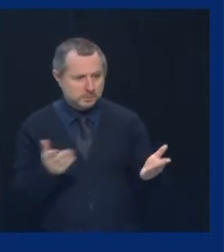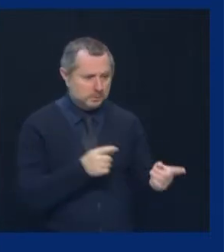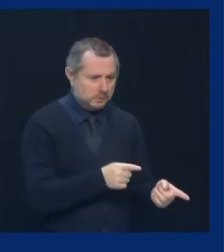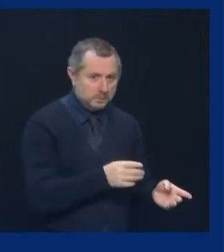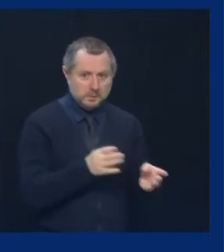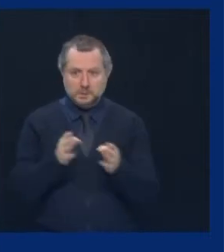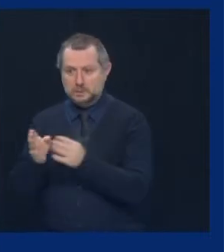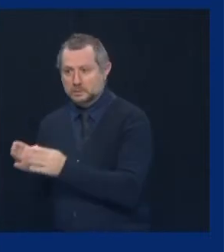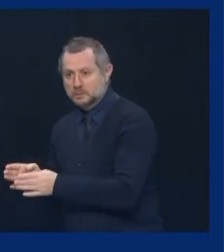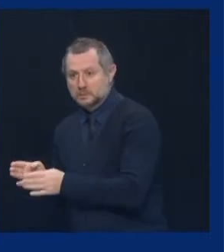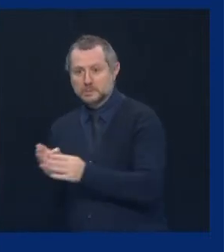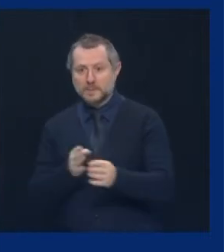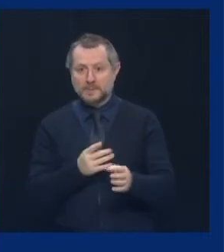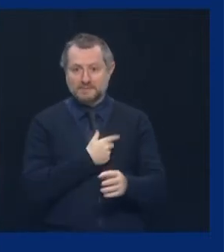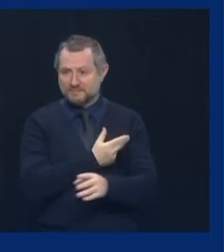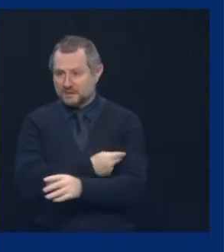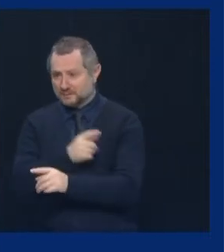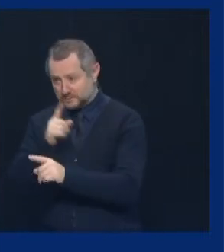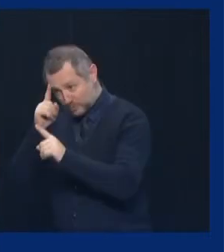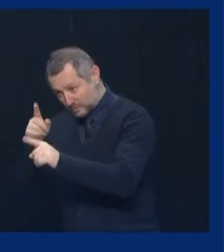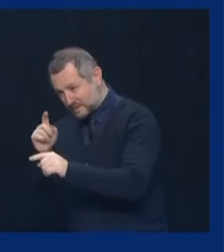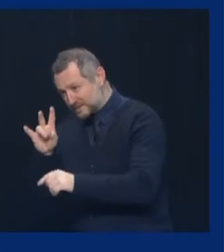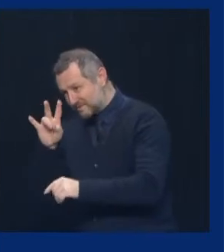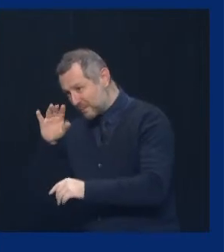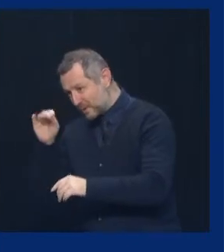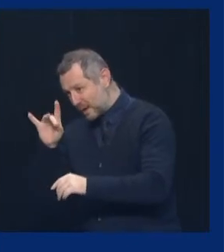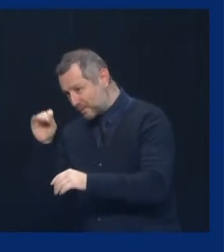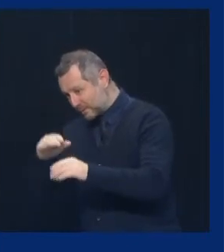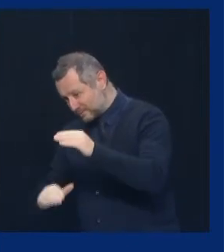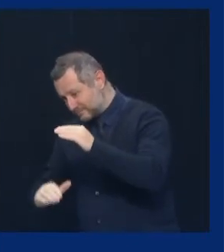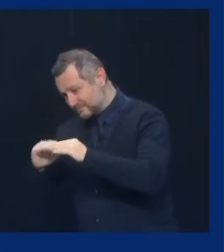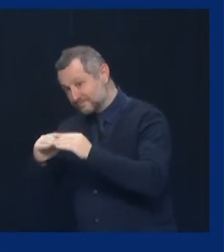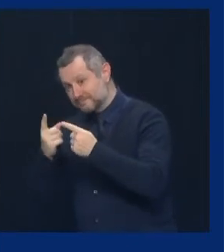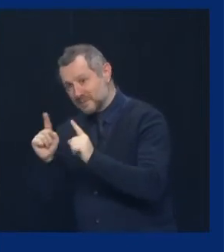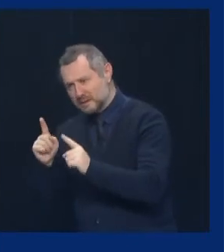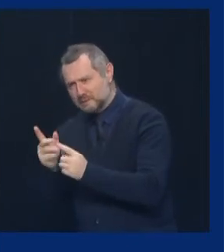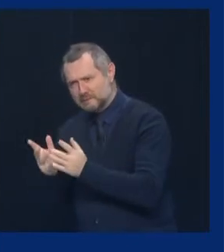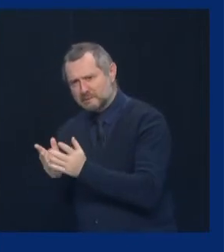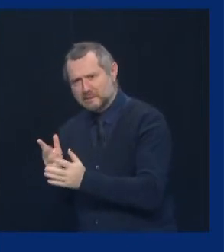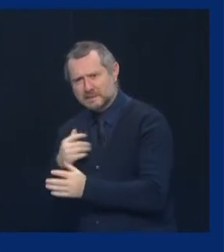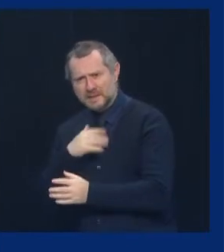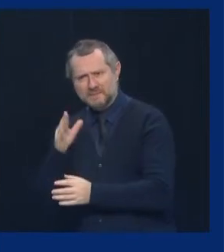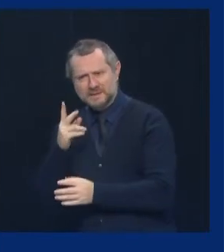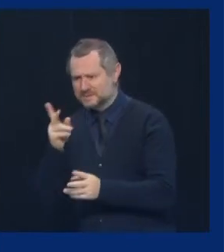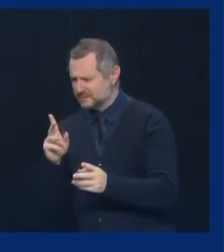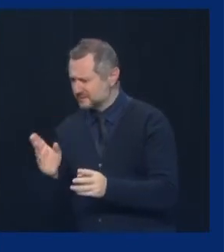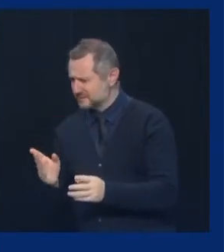WAITING TO HIT FULL VACCINATION